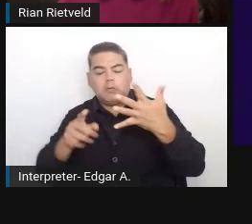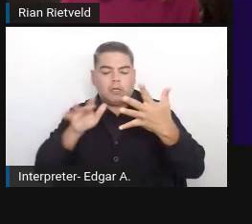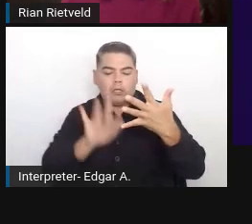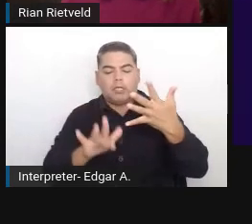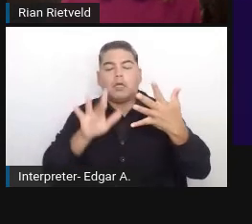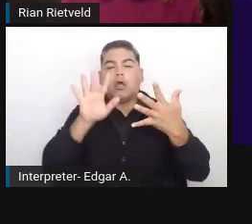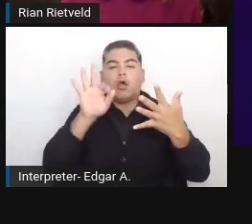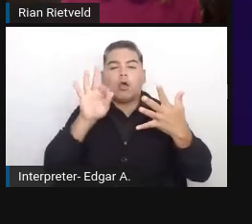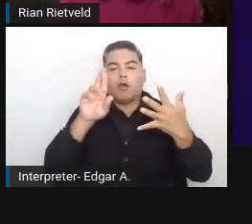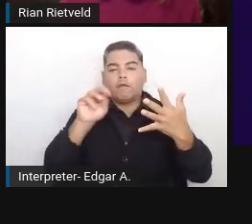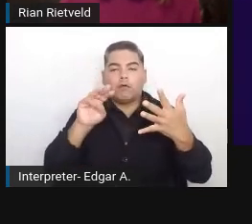Conclusion.